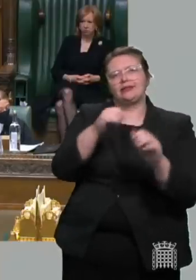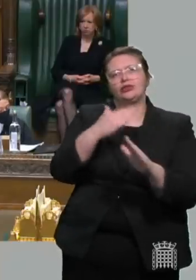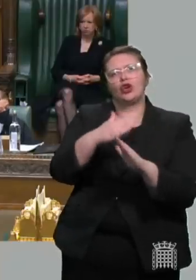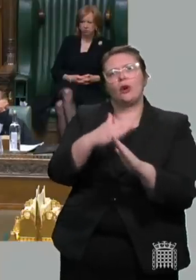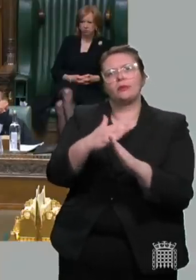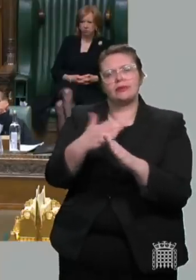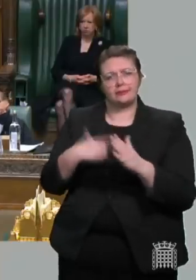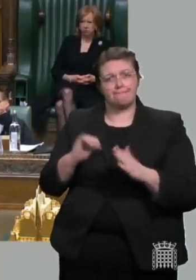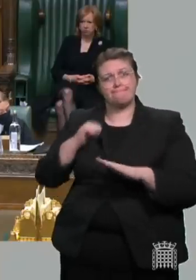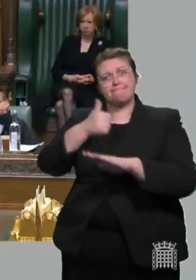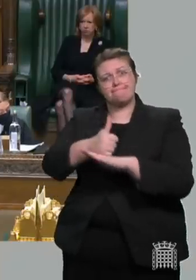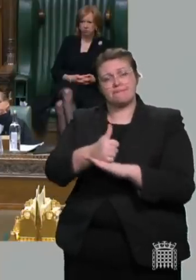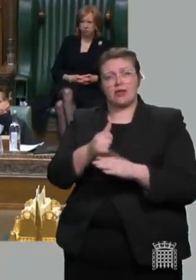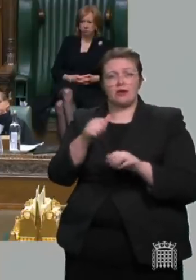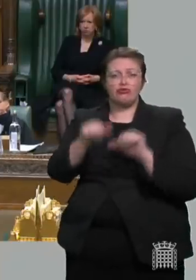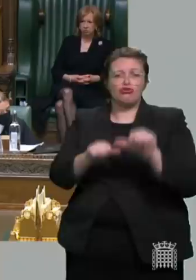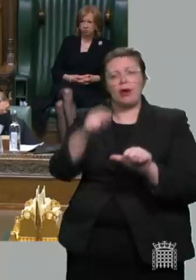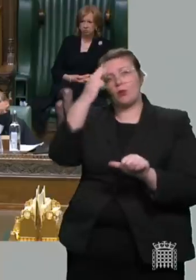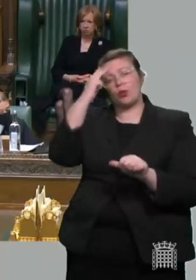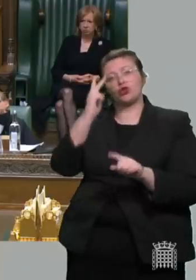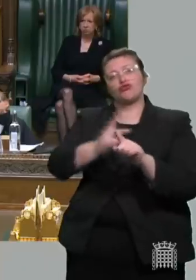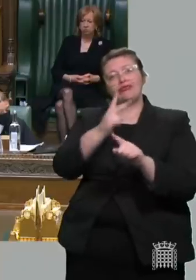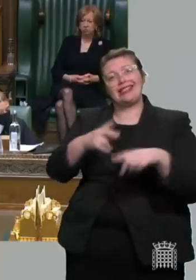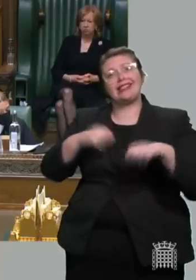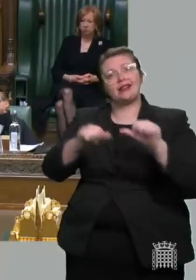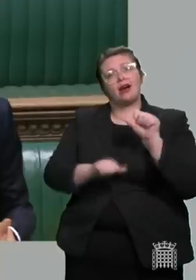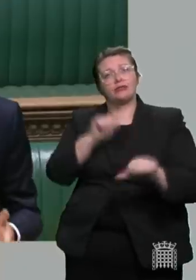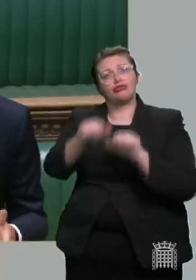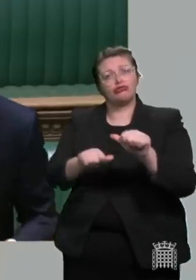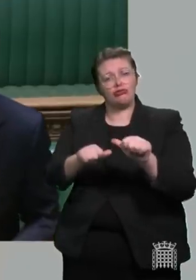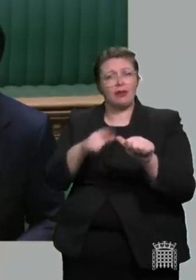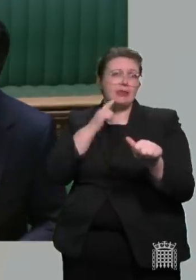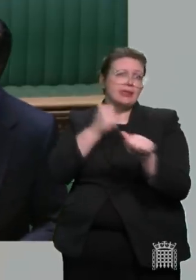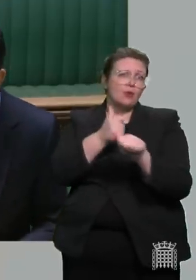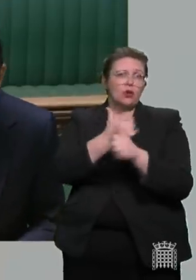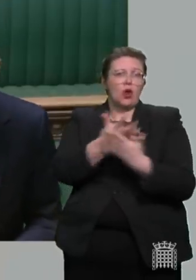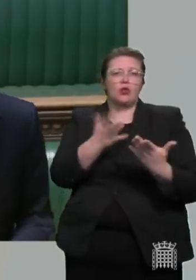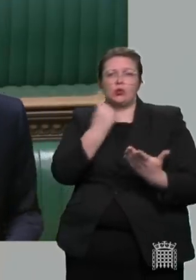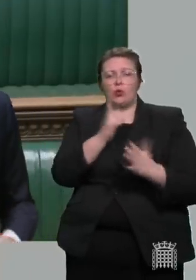over a million long-term unemployed people. The number of work coaches —doubled. The